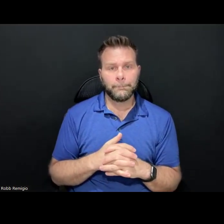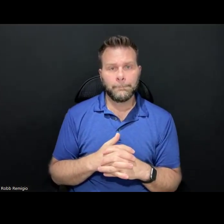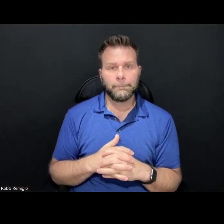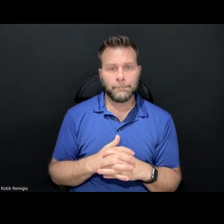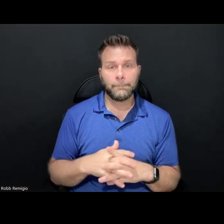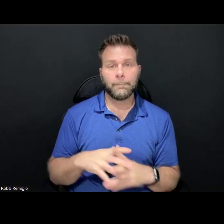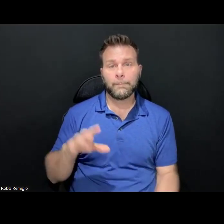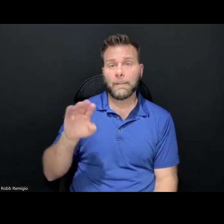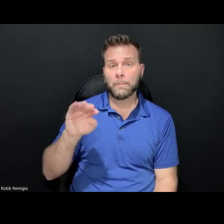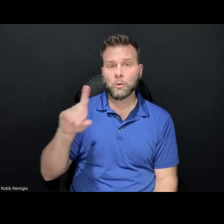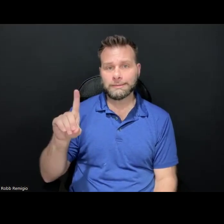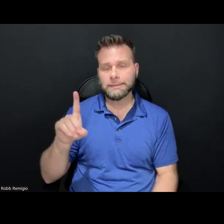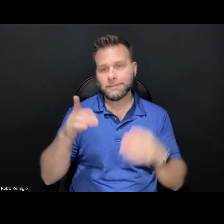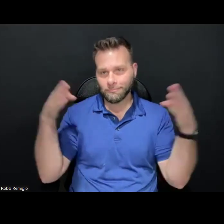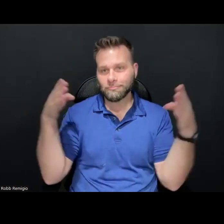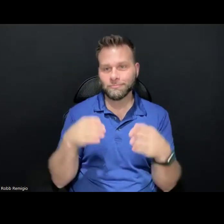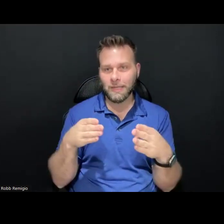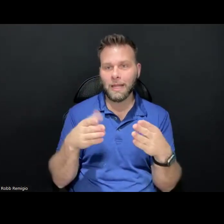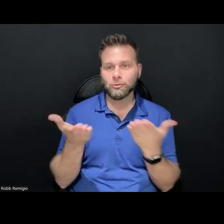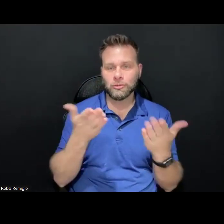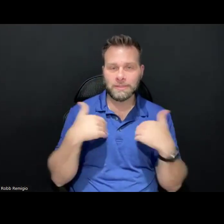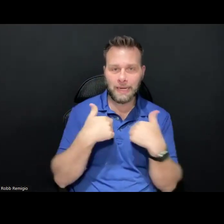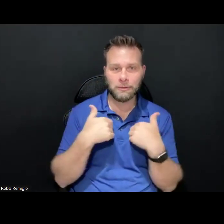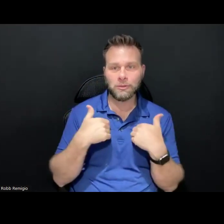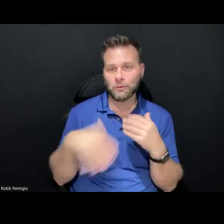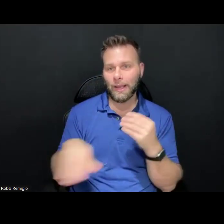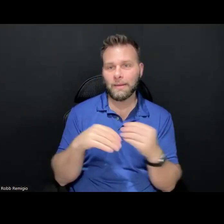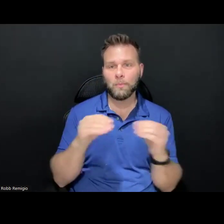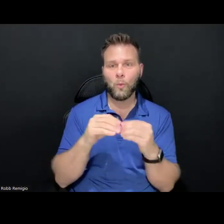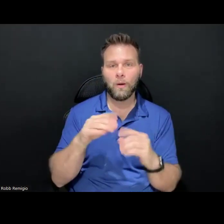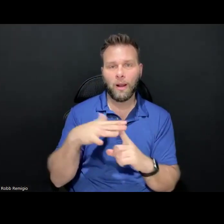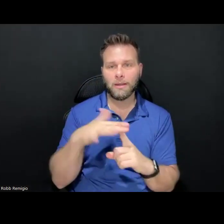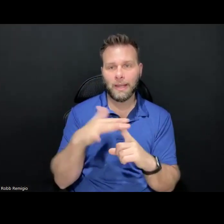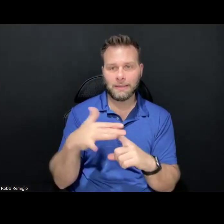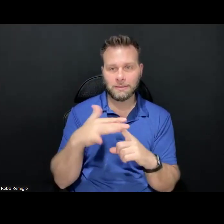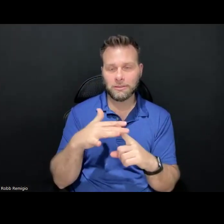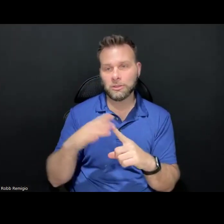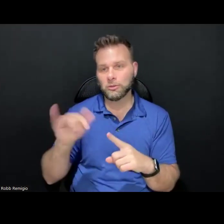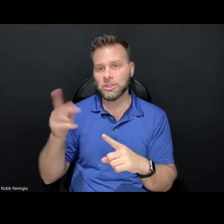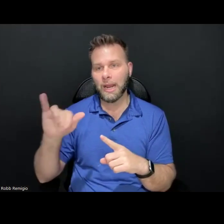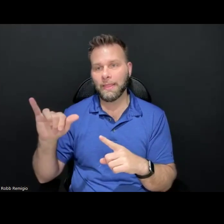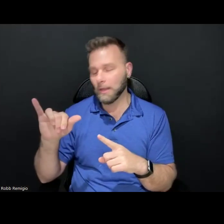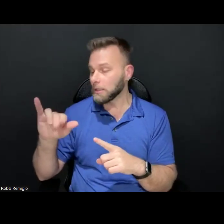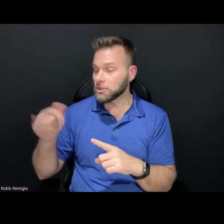Disability we provide a lot of information on Service Animals. Just to add a little extra context to what Jonathan said.